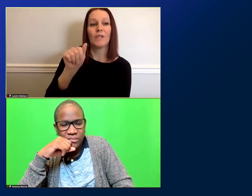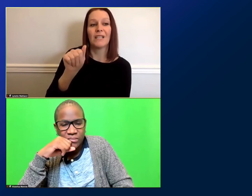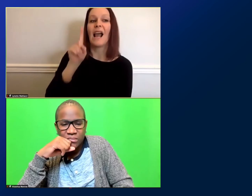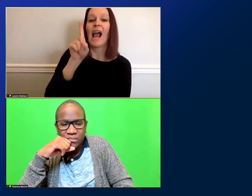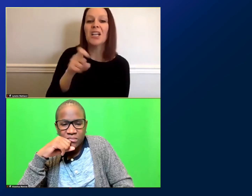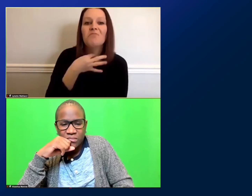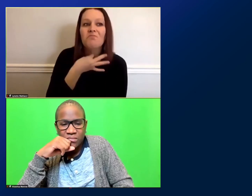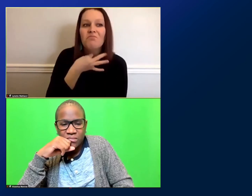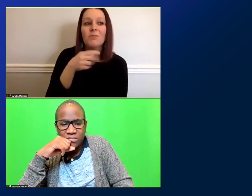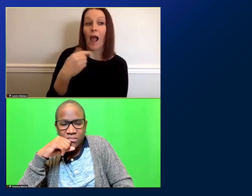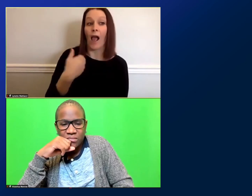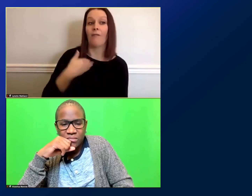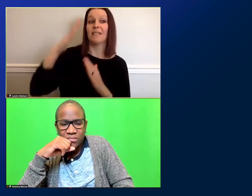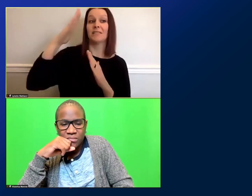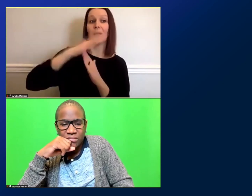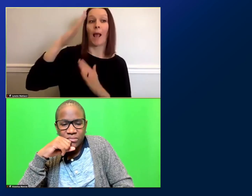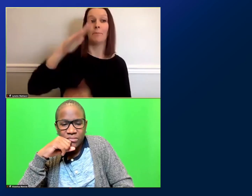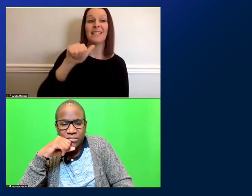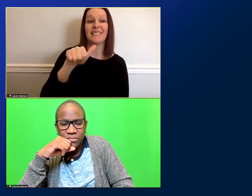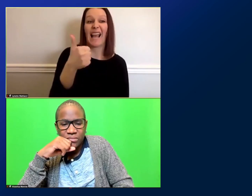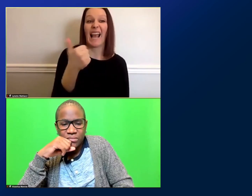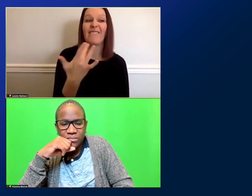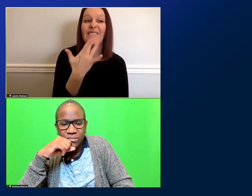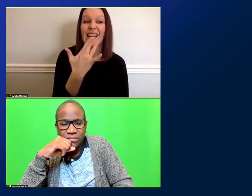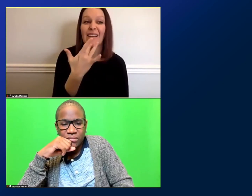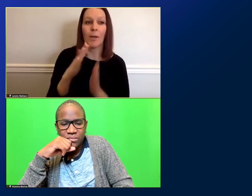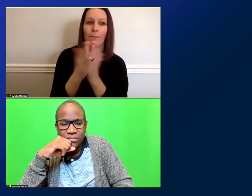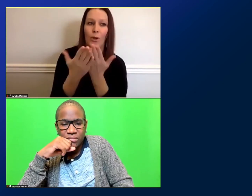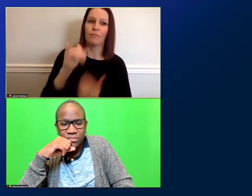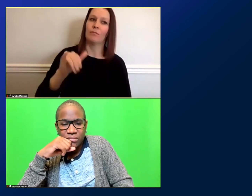favorite books that you would consider auntie bias you know what are your favorite books